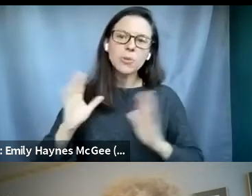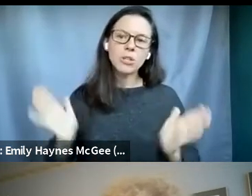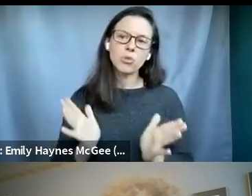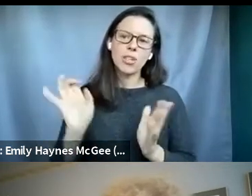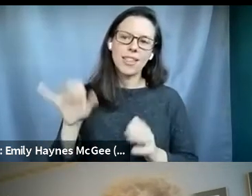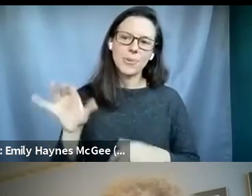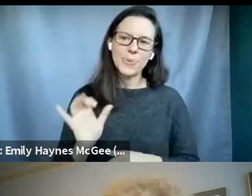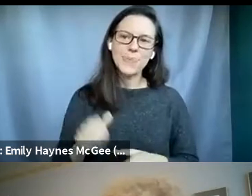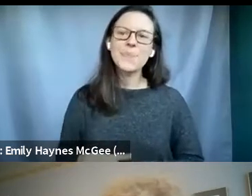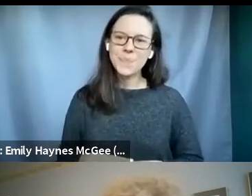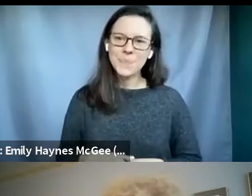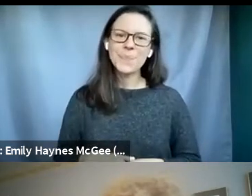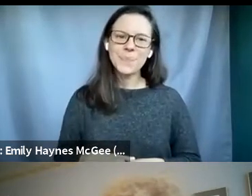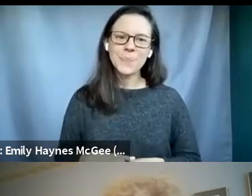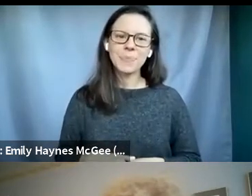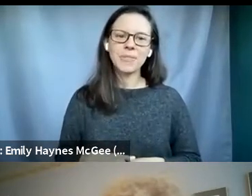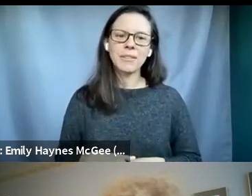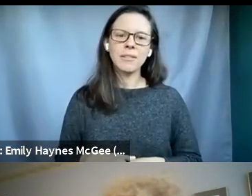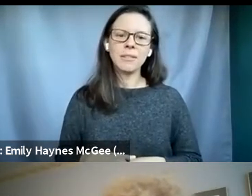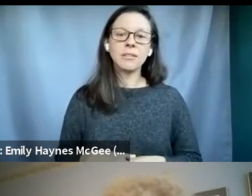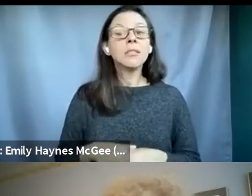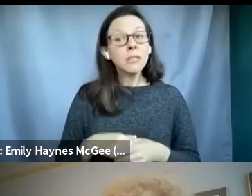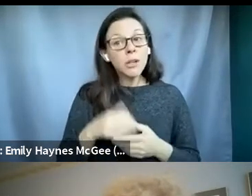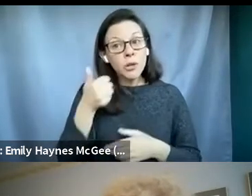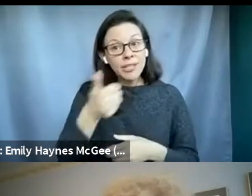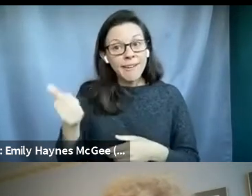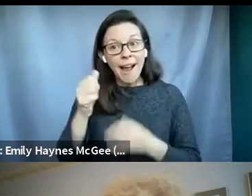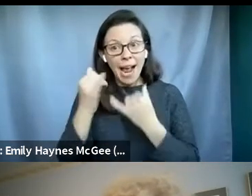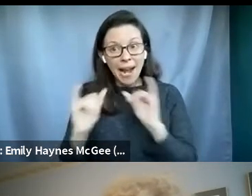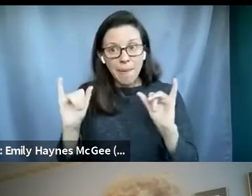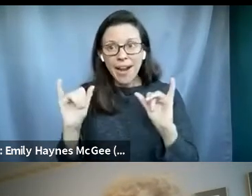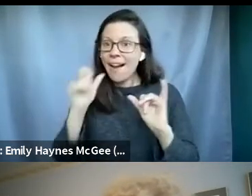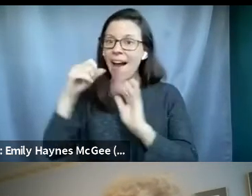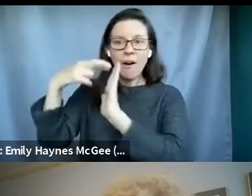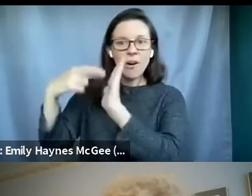is encouraged. And similarly you must be independent. So not registered as a business or organization.